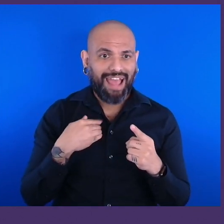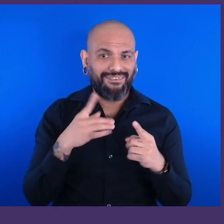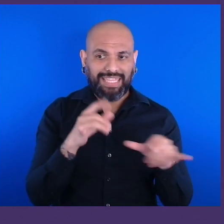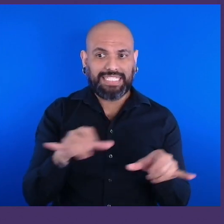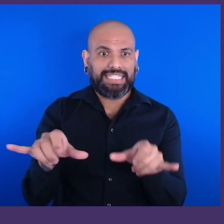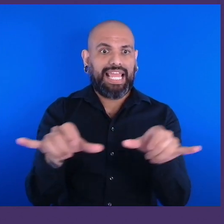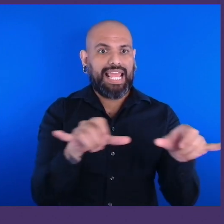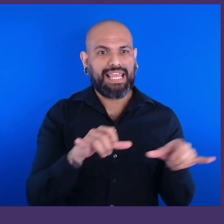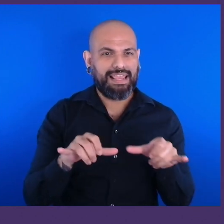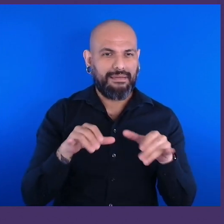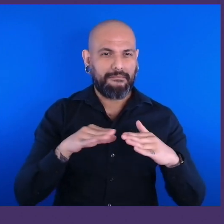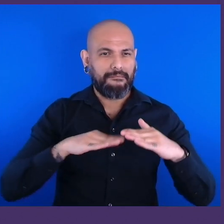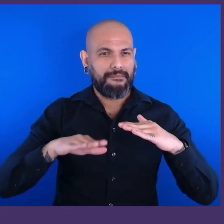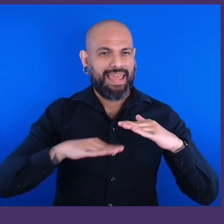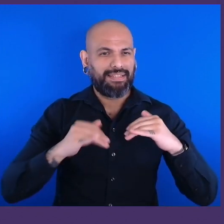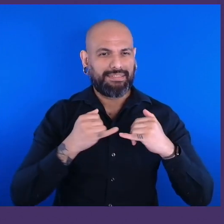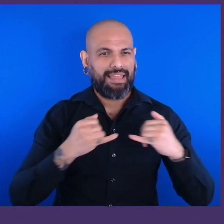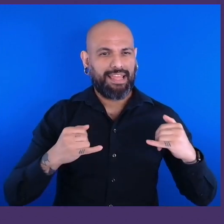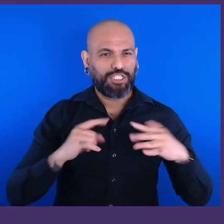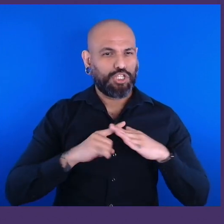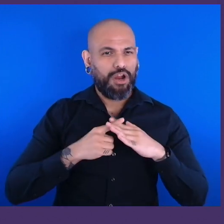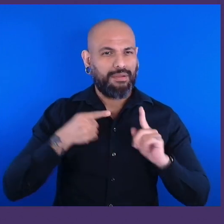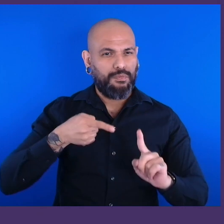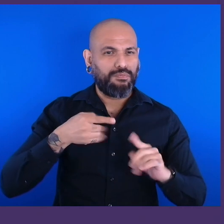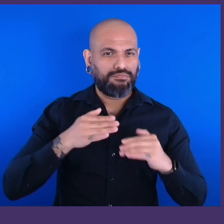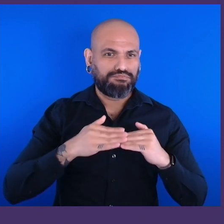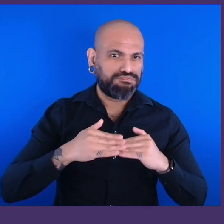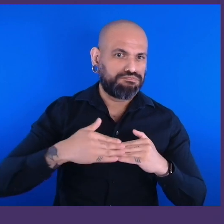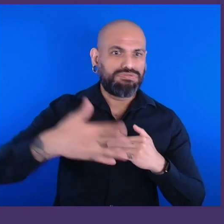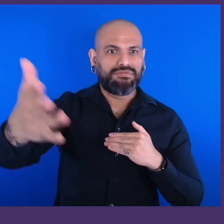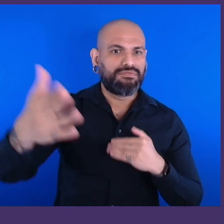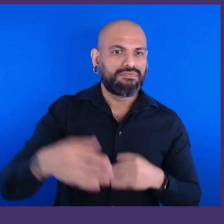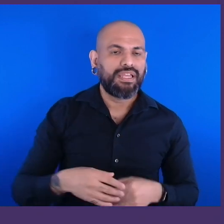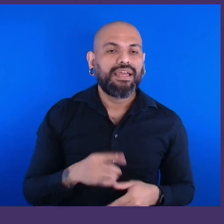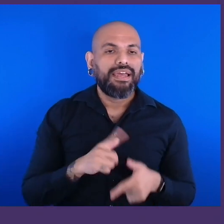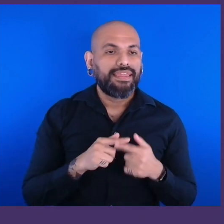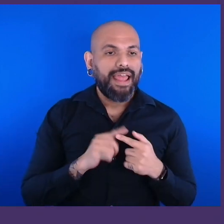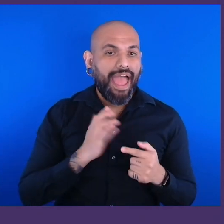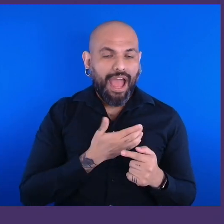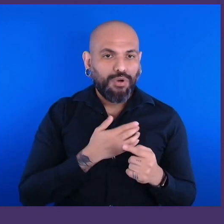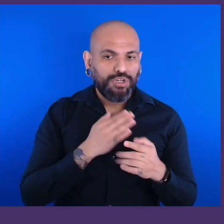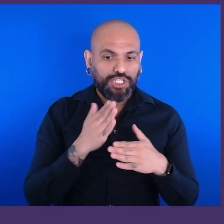But our shared goal is not actually a shared destination.